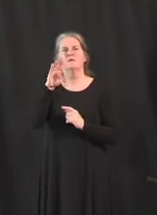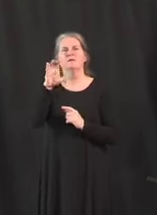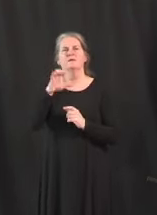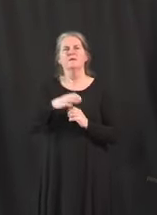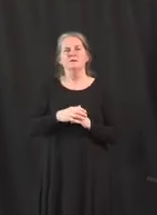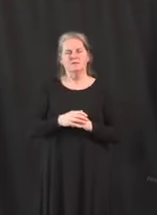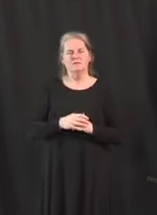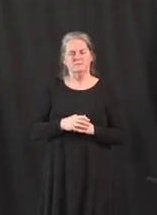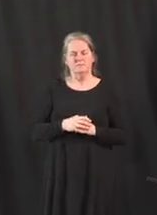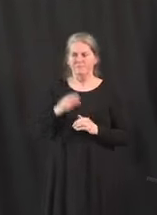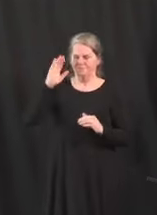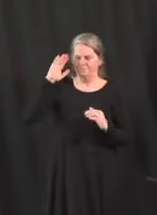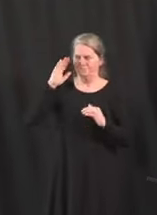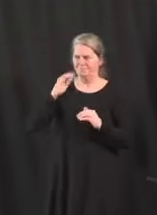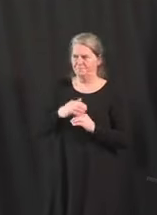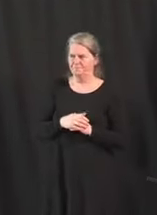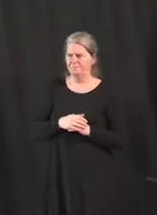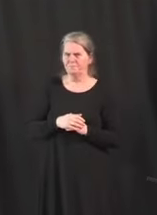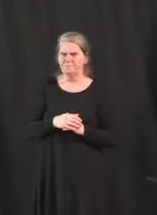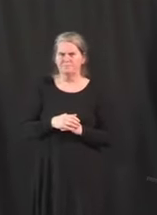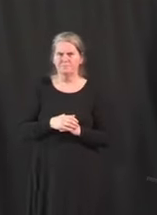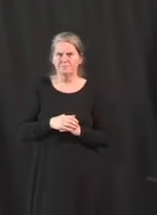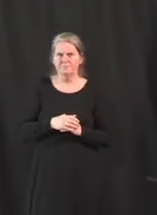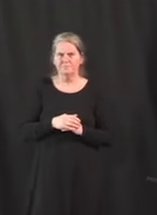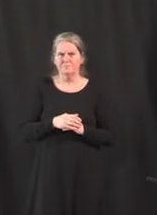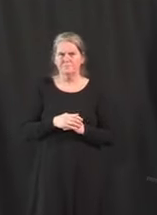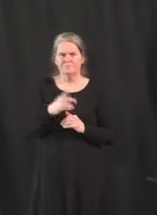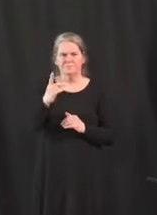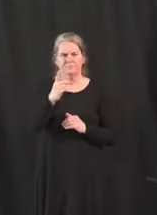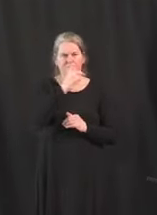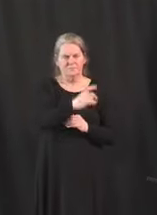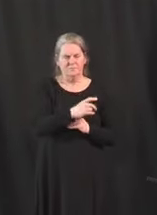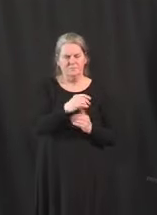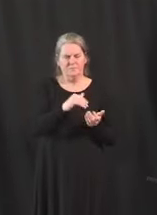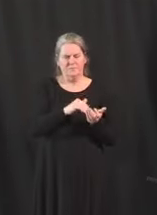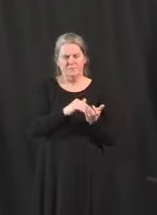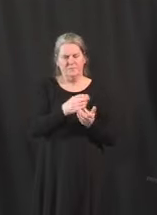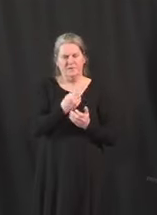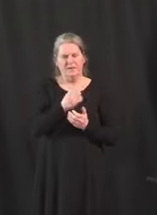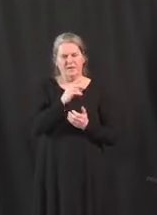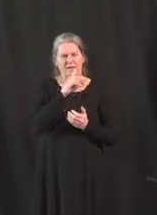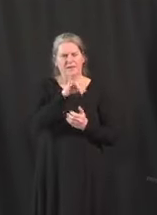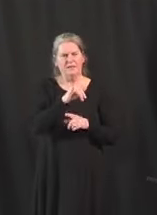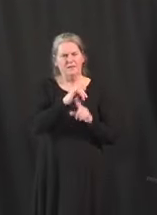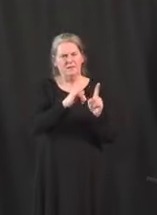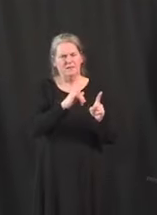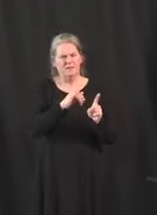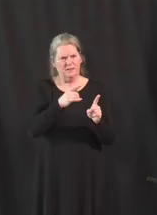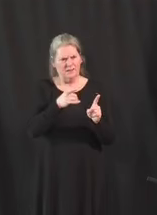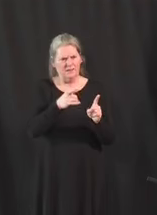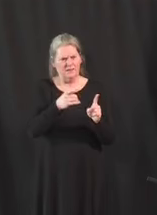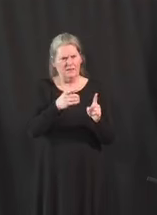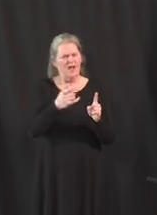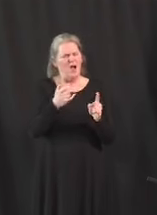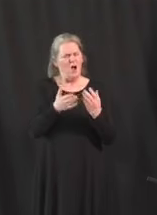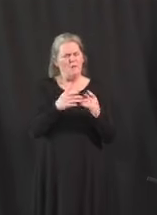MY QUESTIONS ARE FOR DR. HANLEY. THEY'RE ALONG THE SAME LINES AS